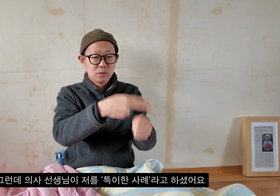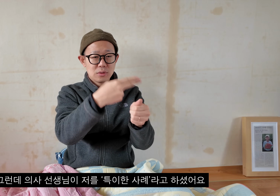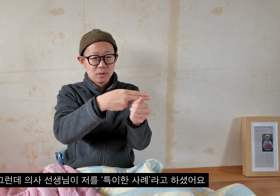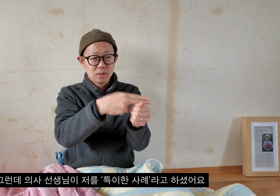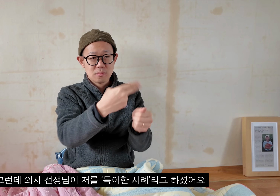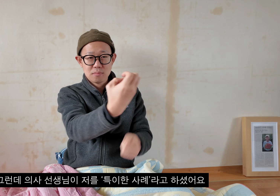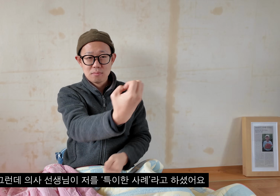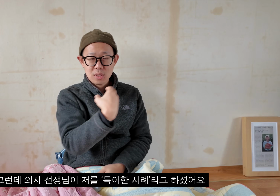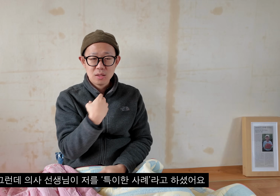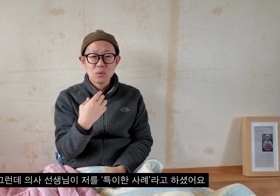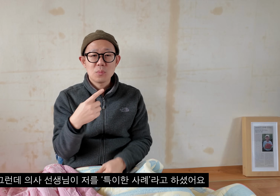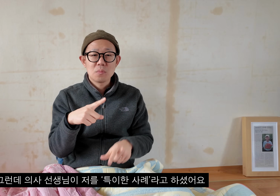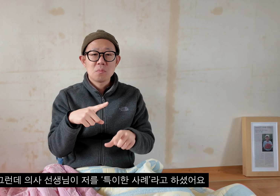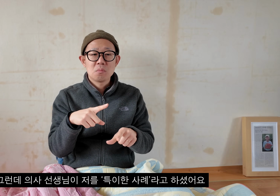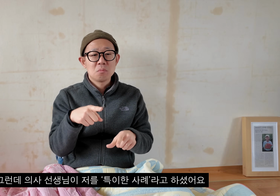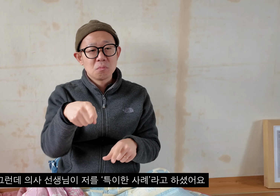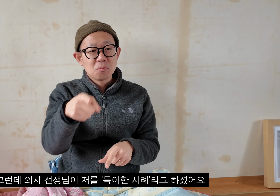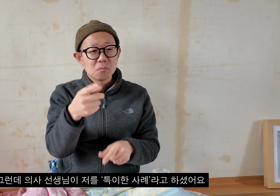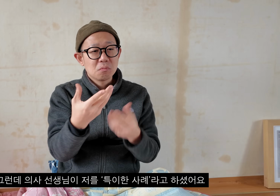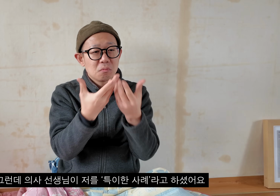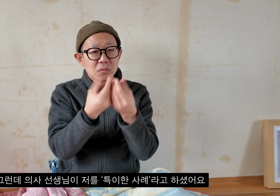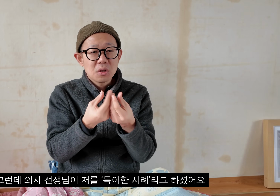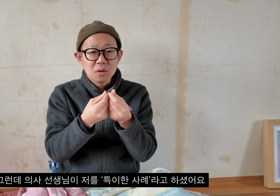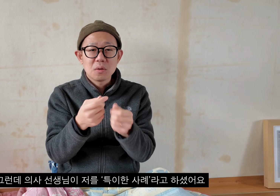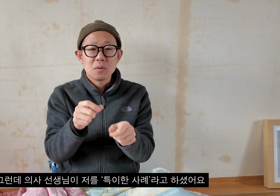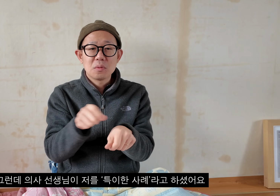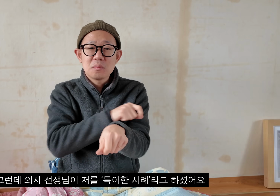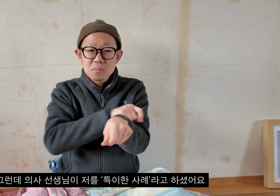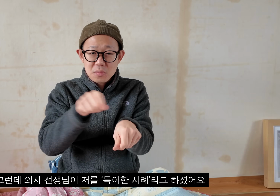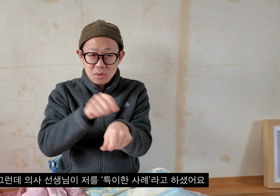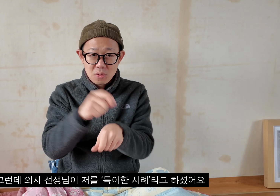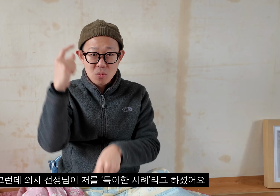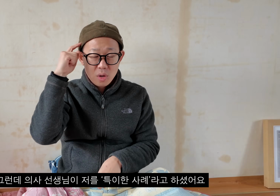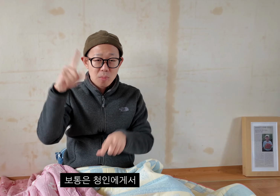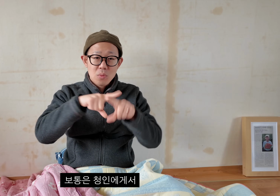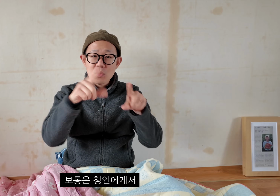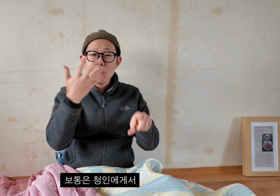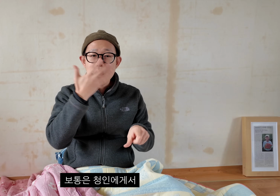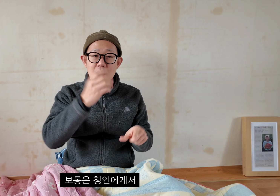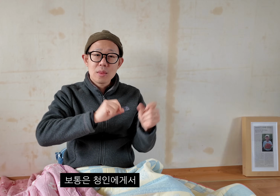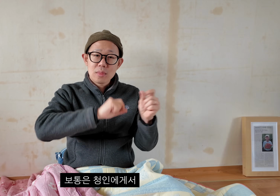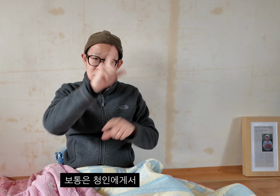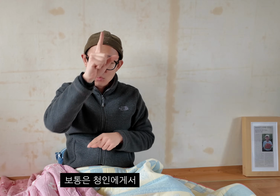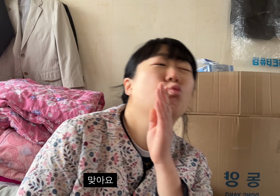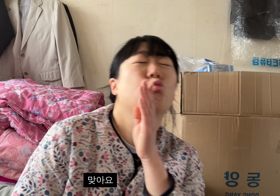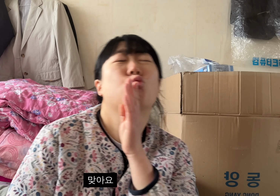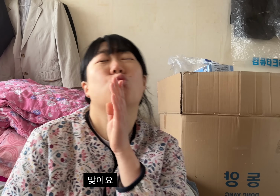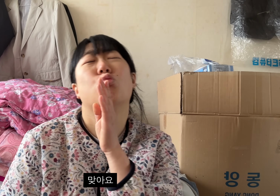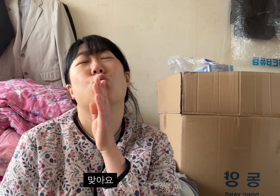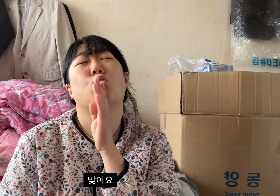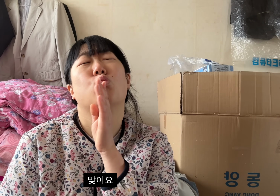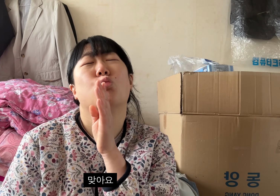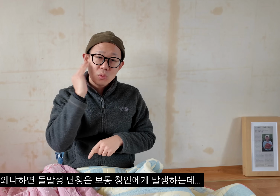But he called me a “special case.” He said it’s very rare for a deaf person. Because.. Exactly.